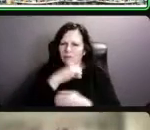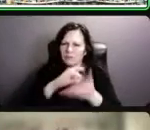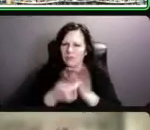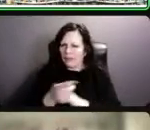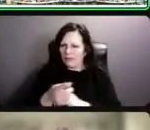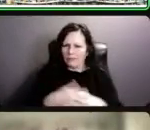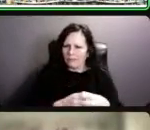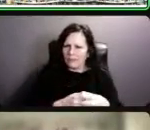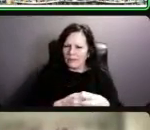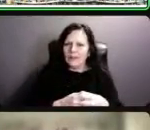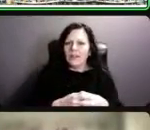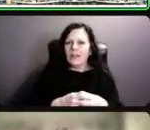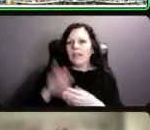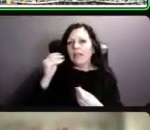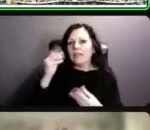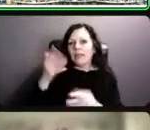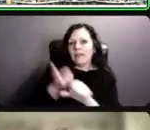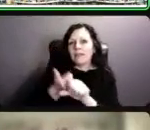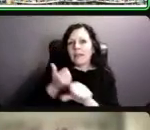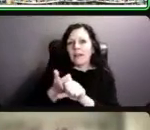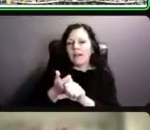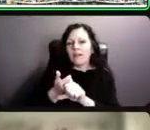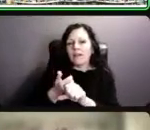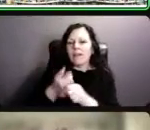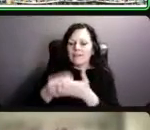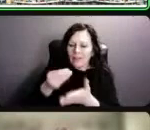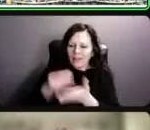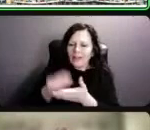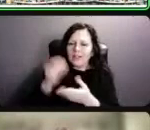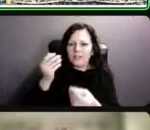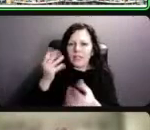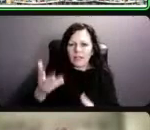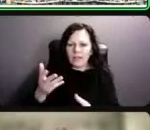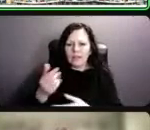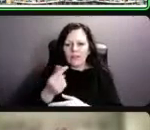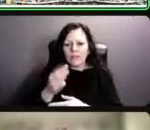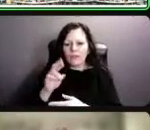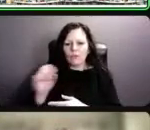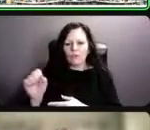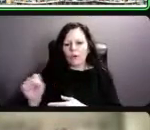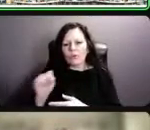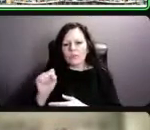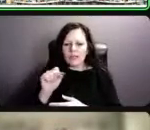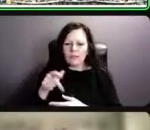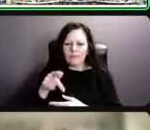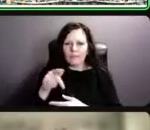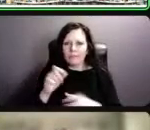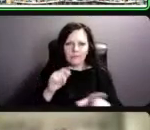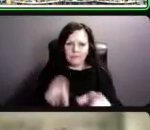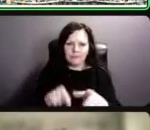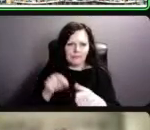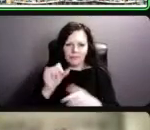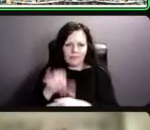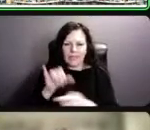I'M CONFUSED BY WHAT SORT ASSUMPTIONS ARE RIGHT.